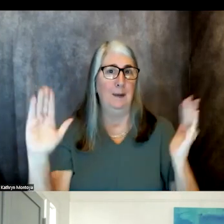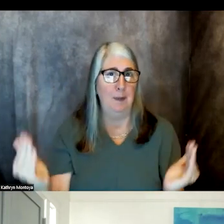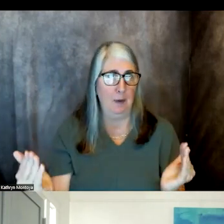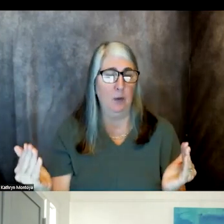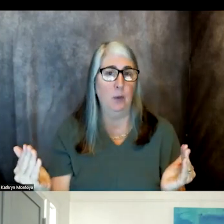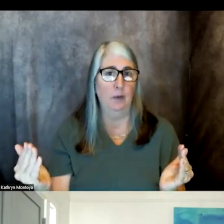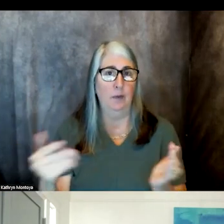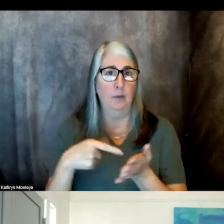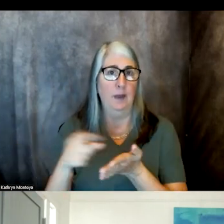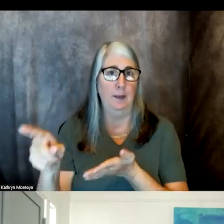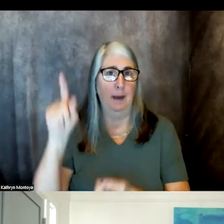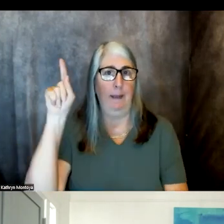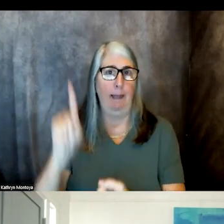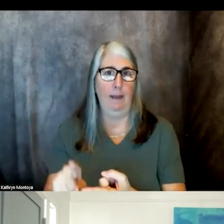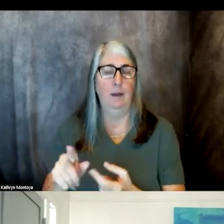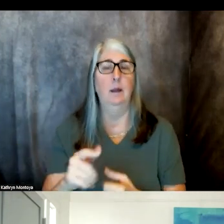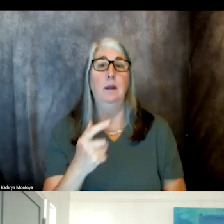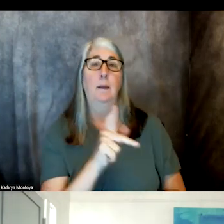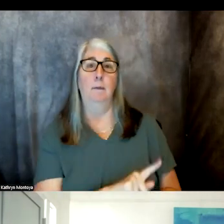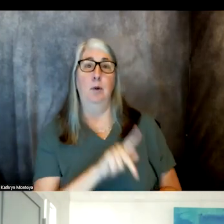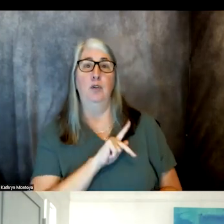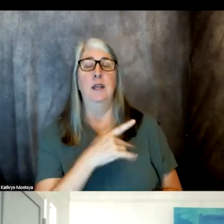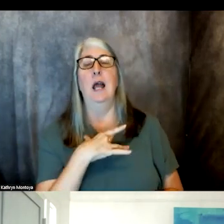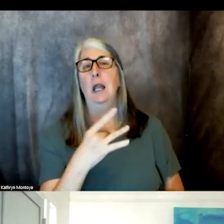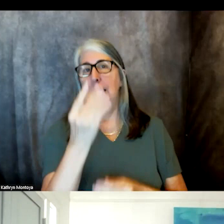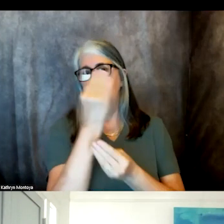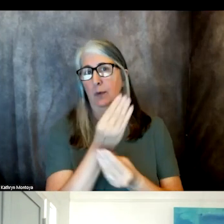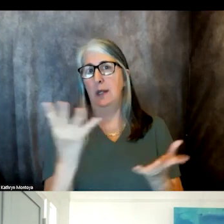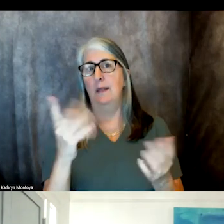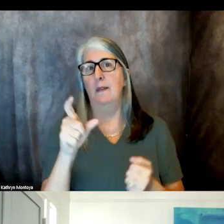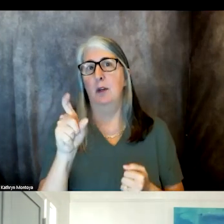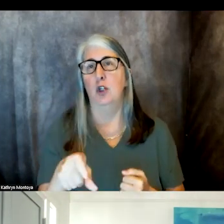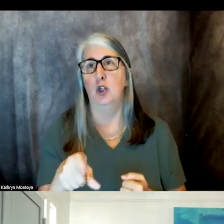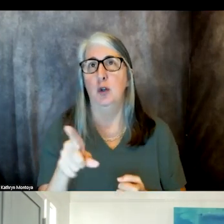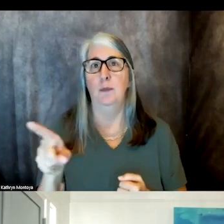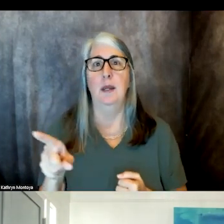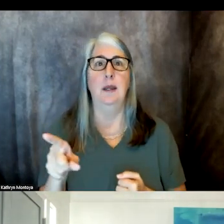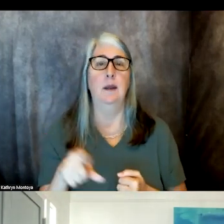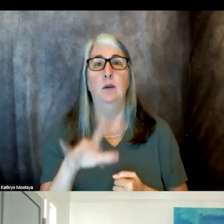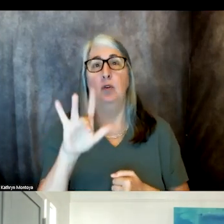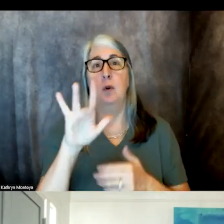LESS. I LIKE TO SAY THERE SHOULD BE A $25 MINIMUM